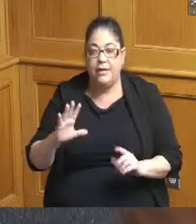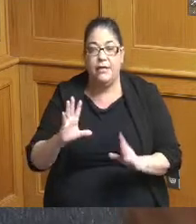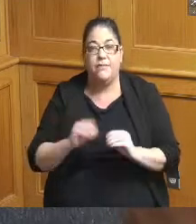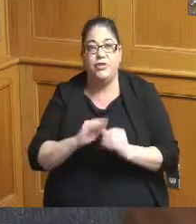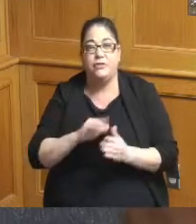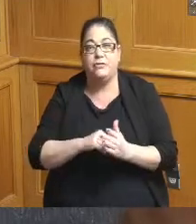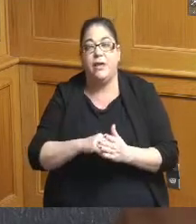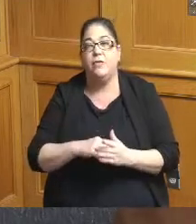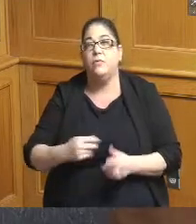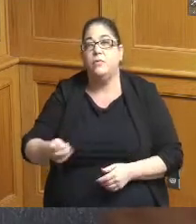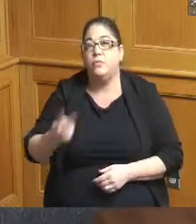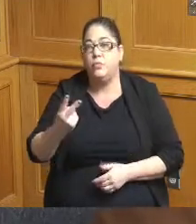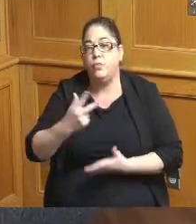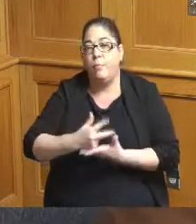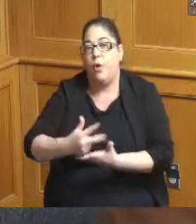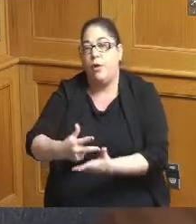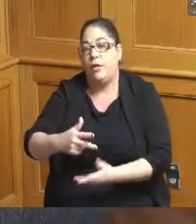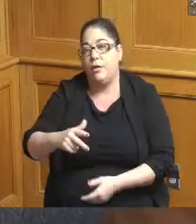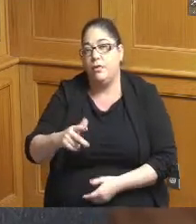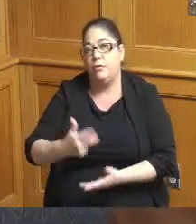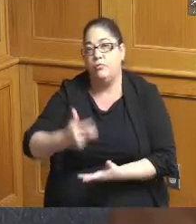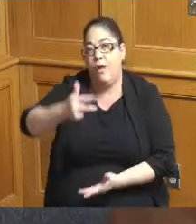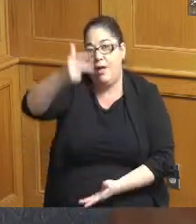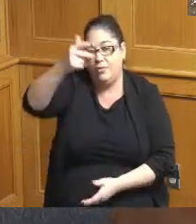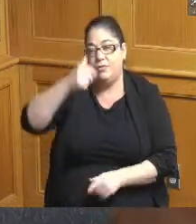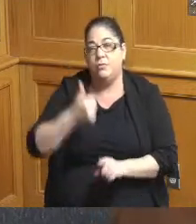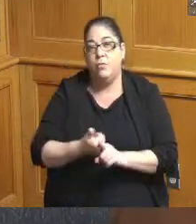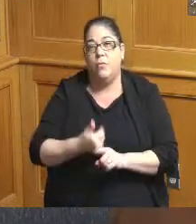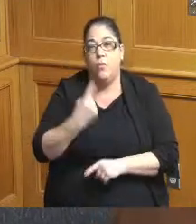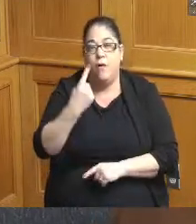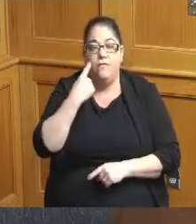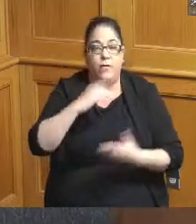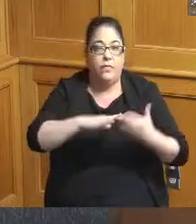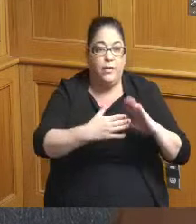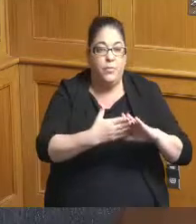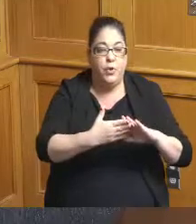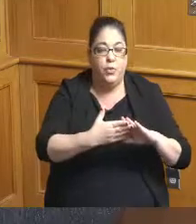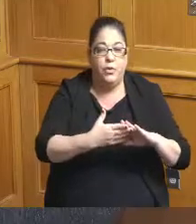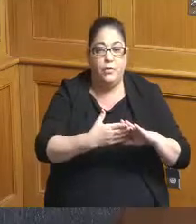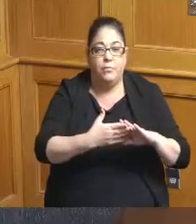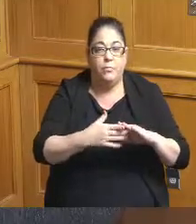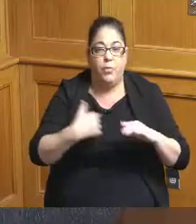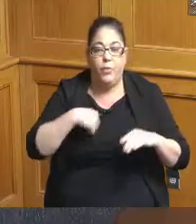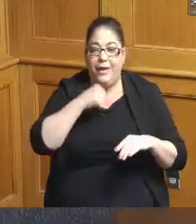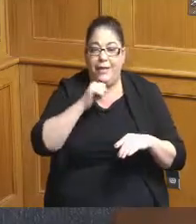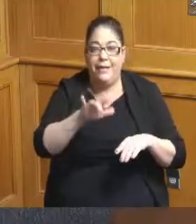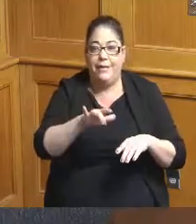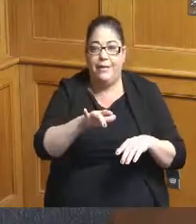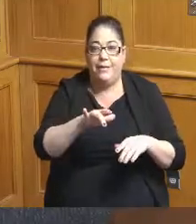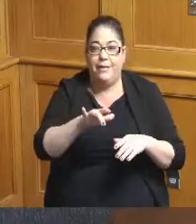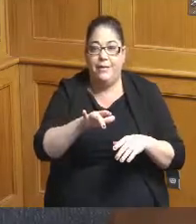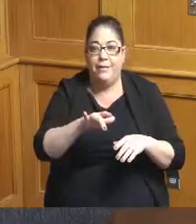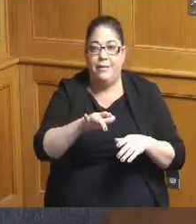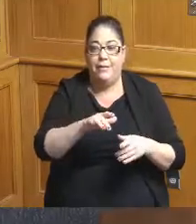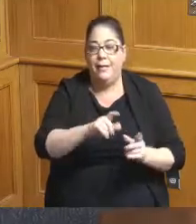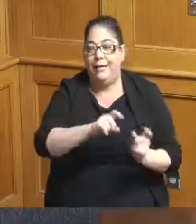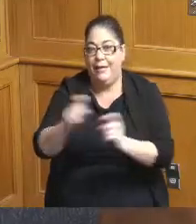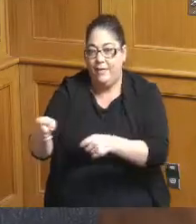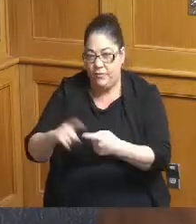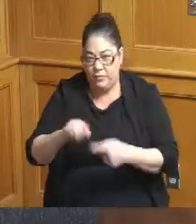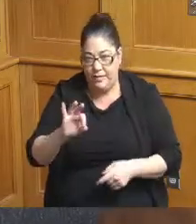two garages one for the community but we didn't empty out to FC and then of course there's a